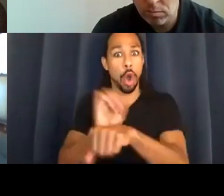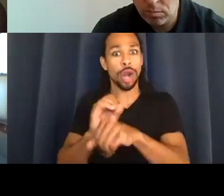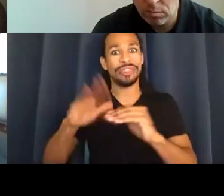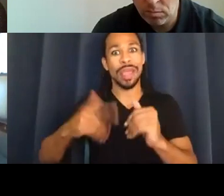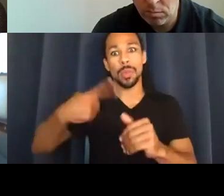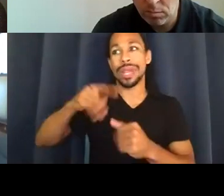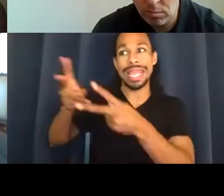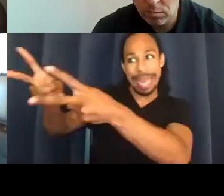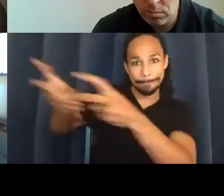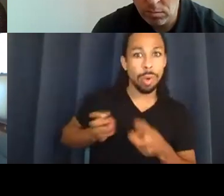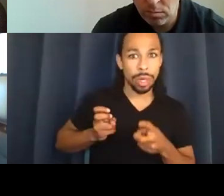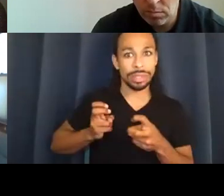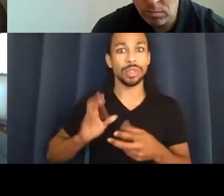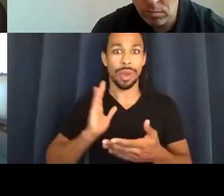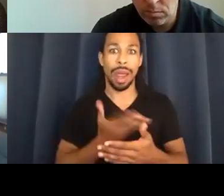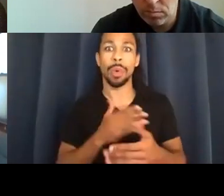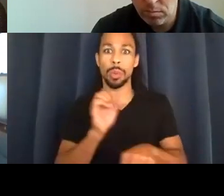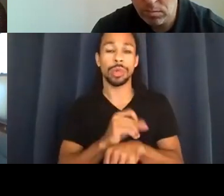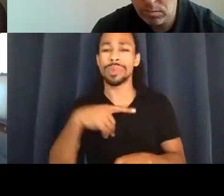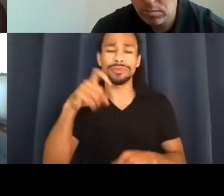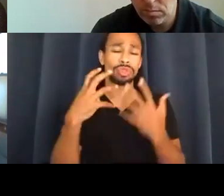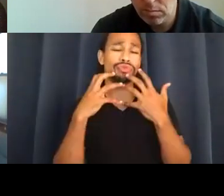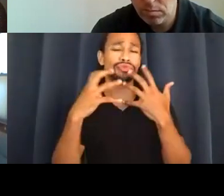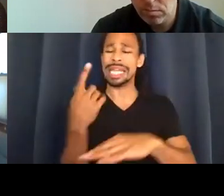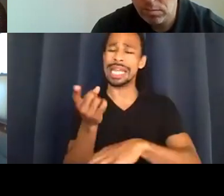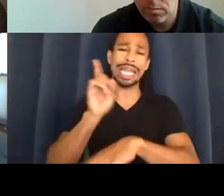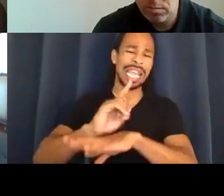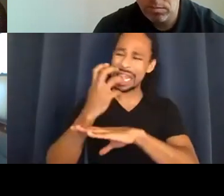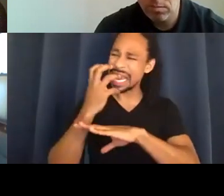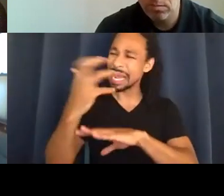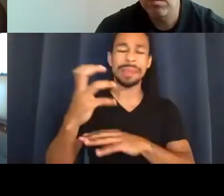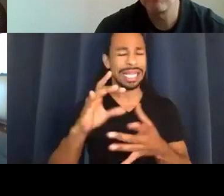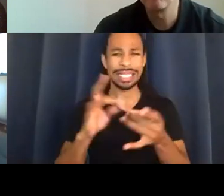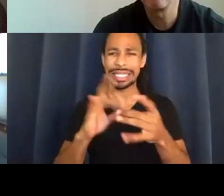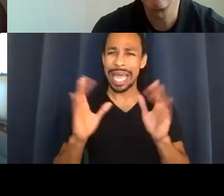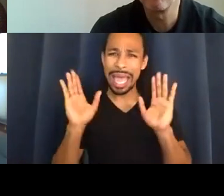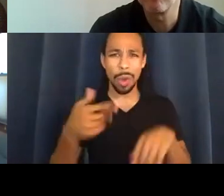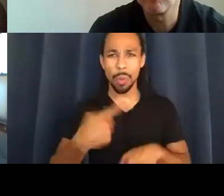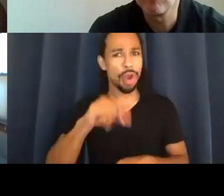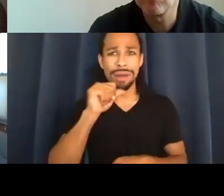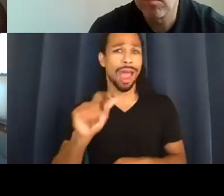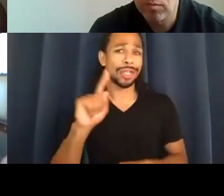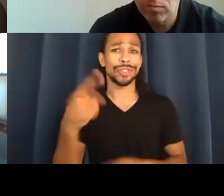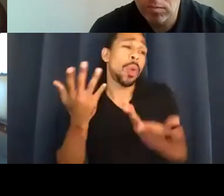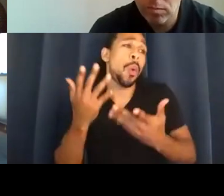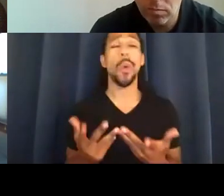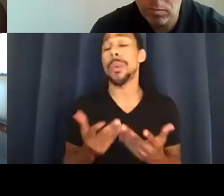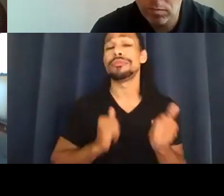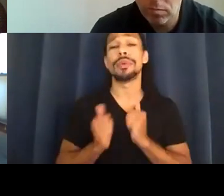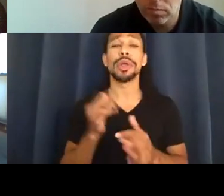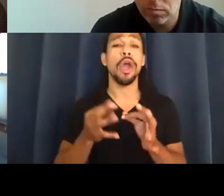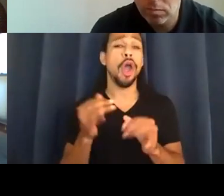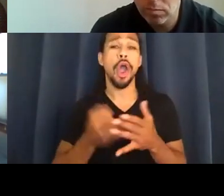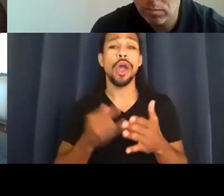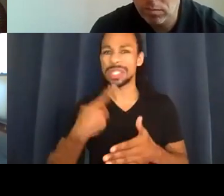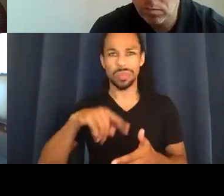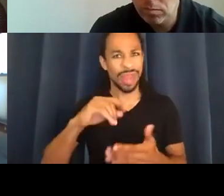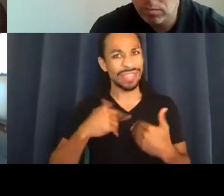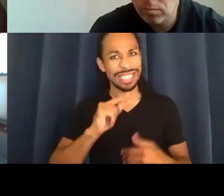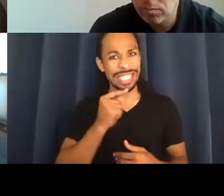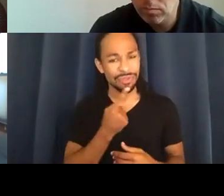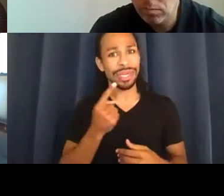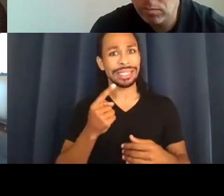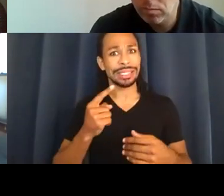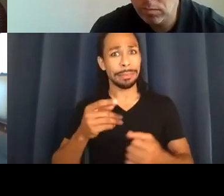this at the top of our lungs. We have serious muscle. We are not open now. We have to get